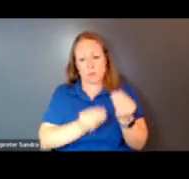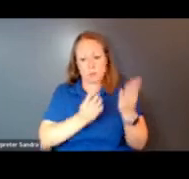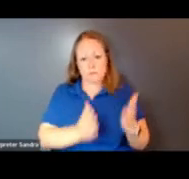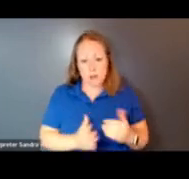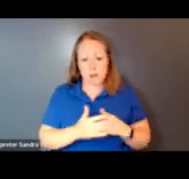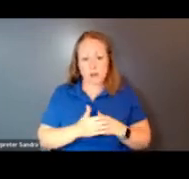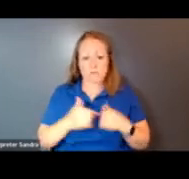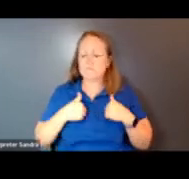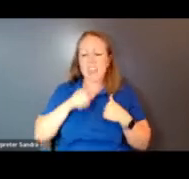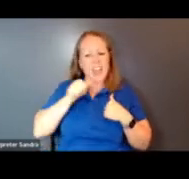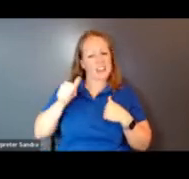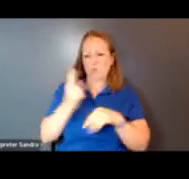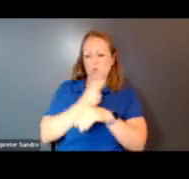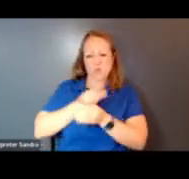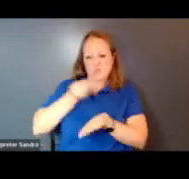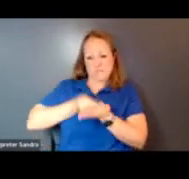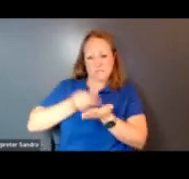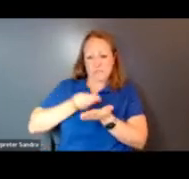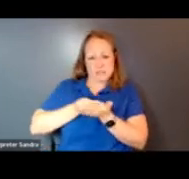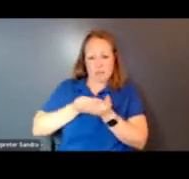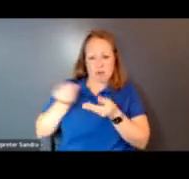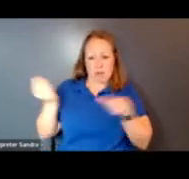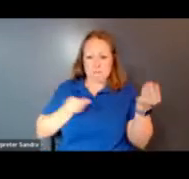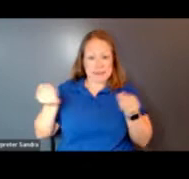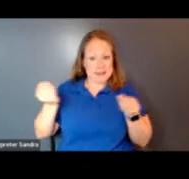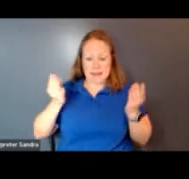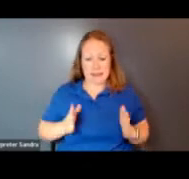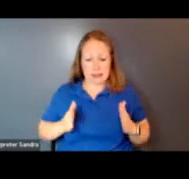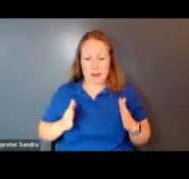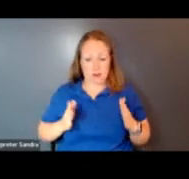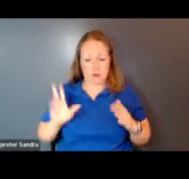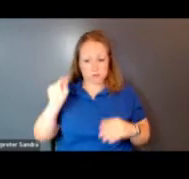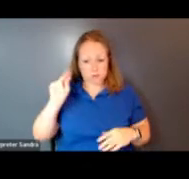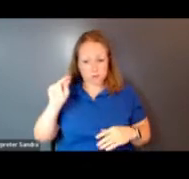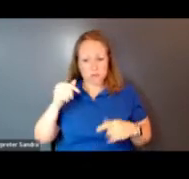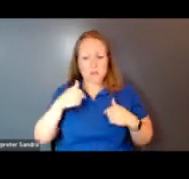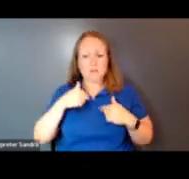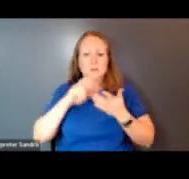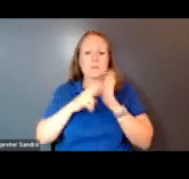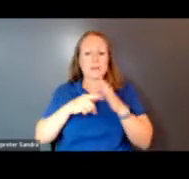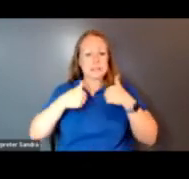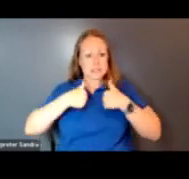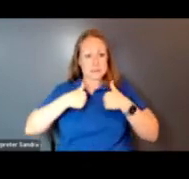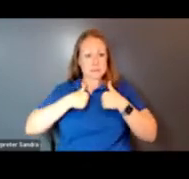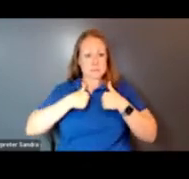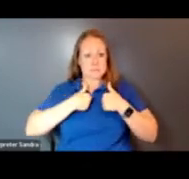intermediary, it's really me really working with that provider to bring up their